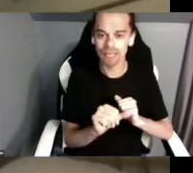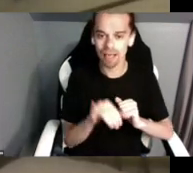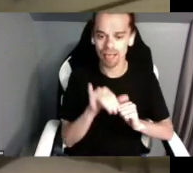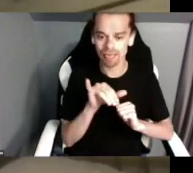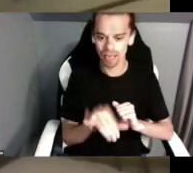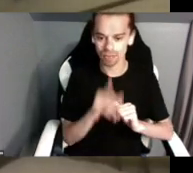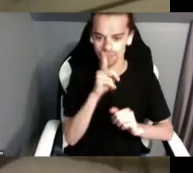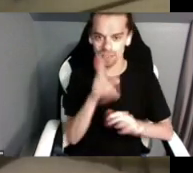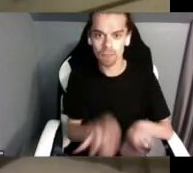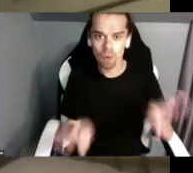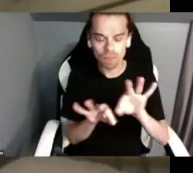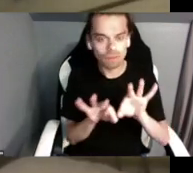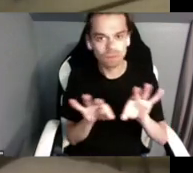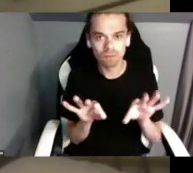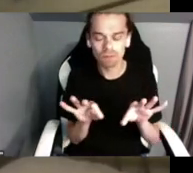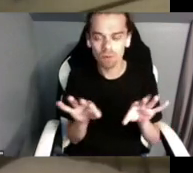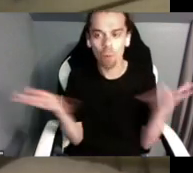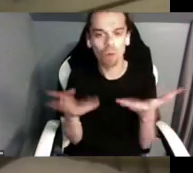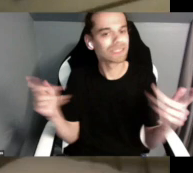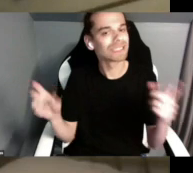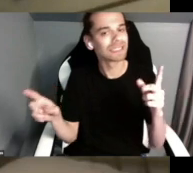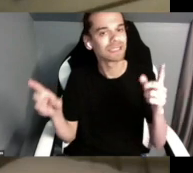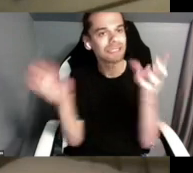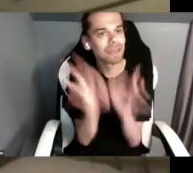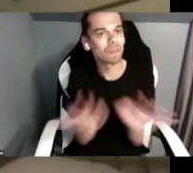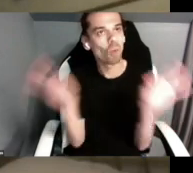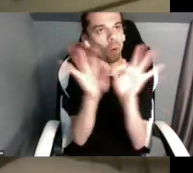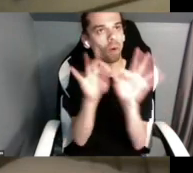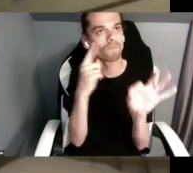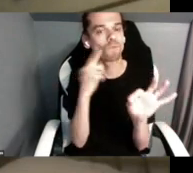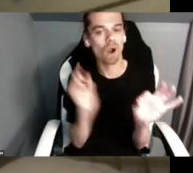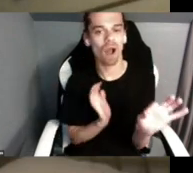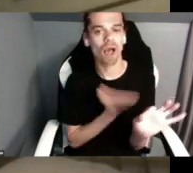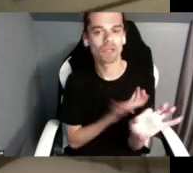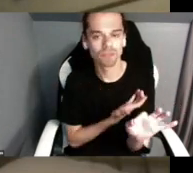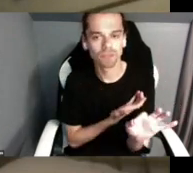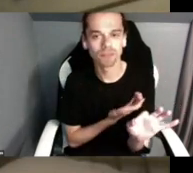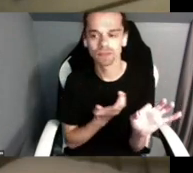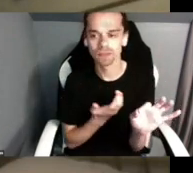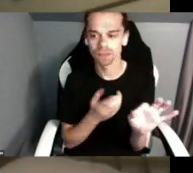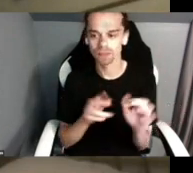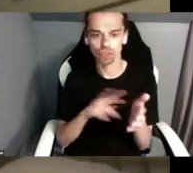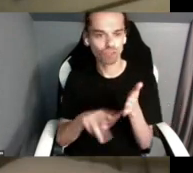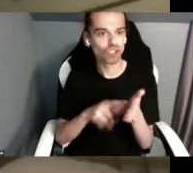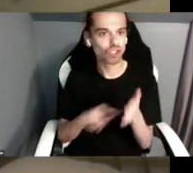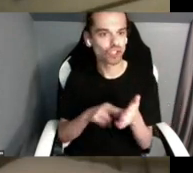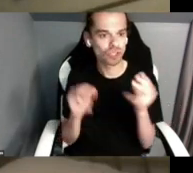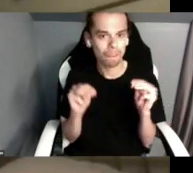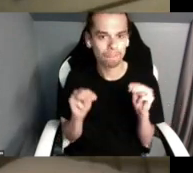what is important to us, the design of the research methods The data collection is